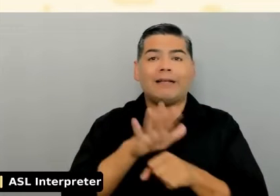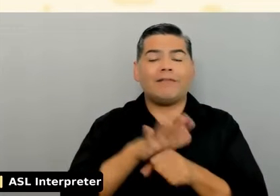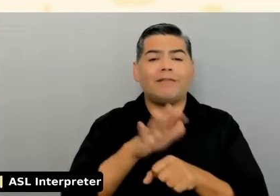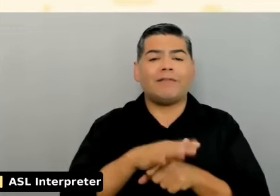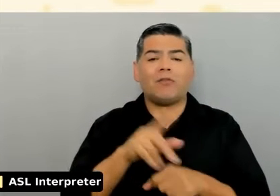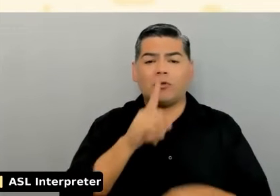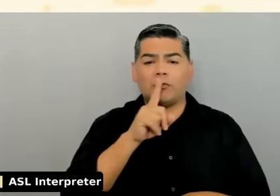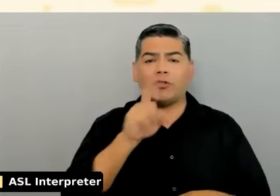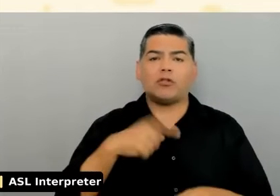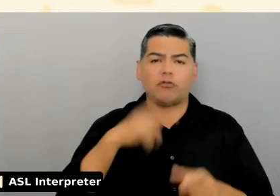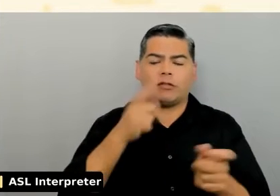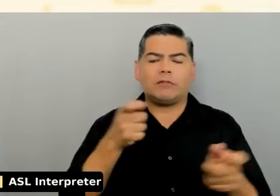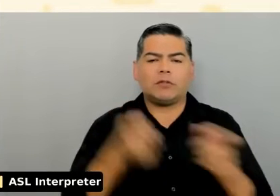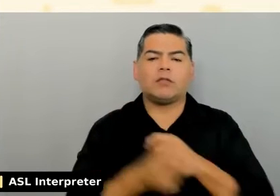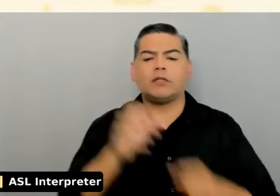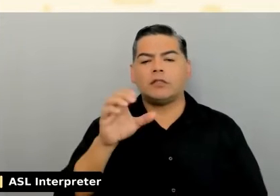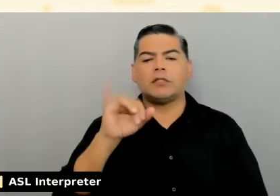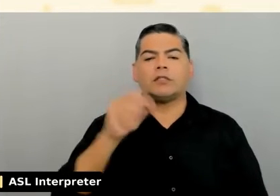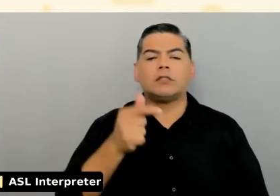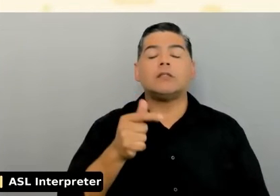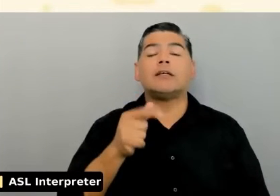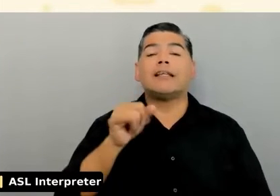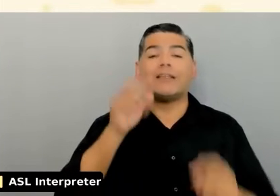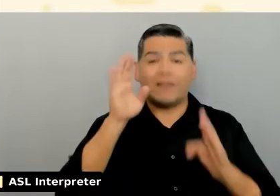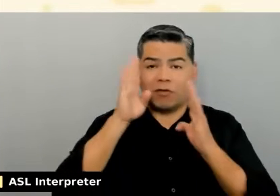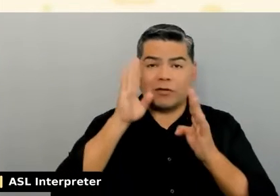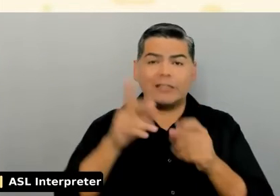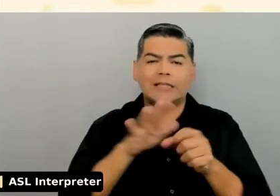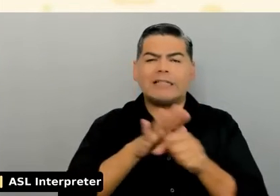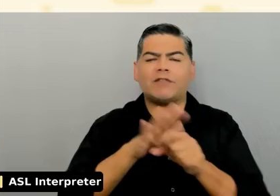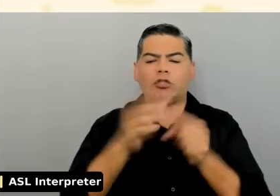that the focus has sufficient contrast.